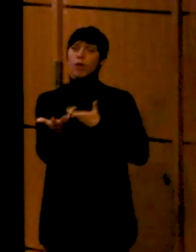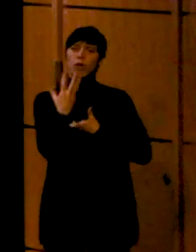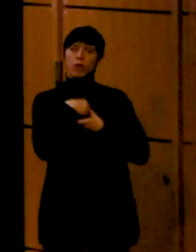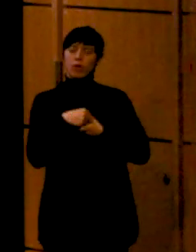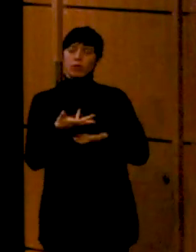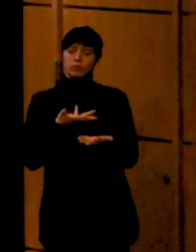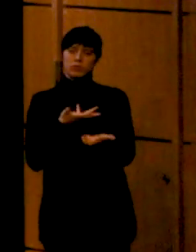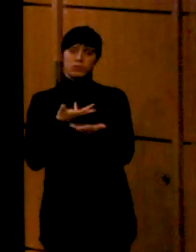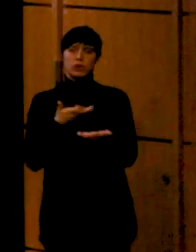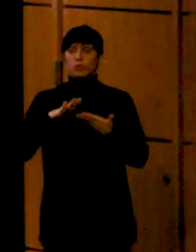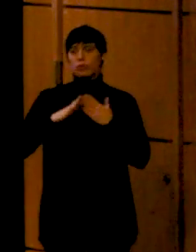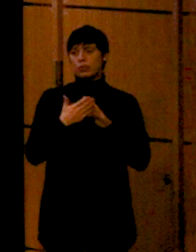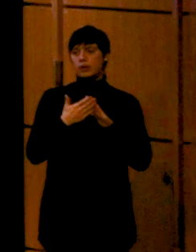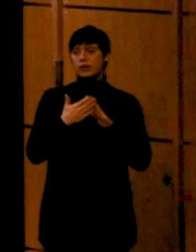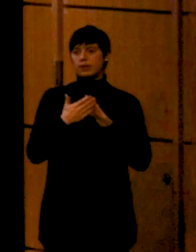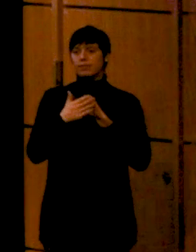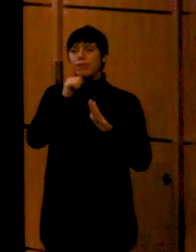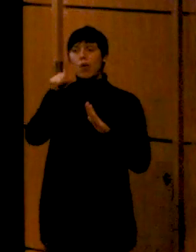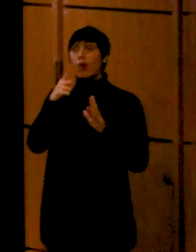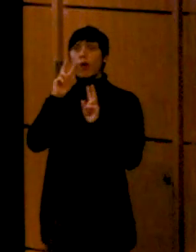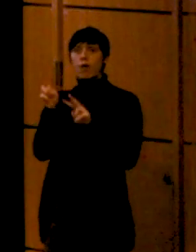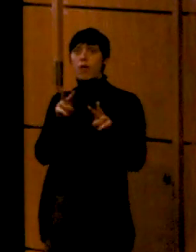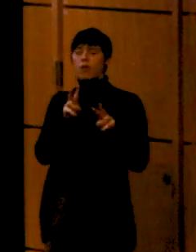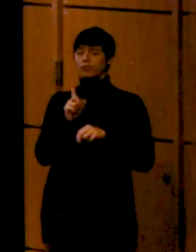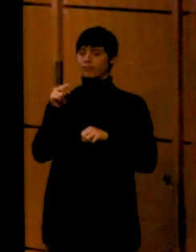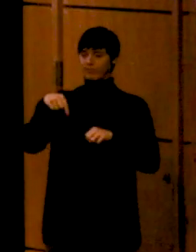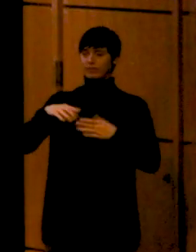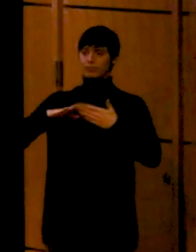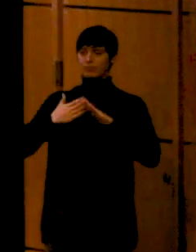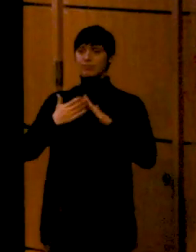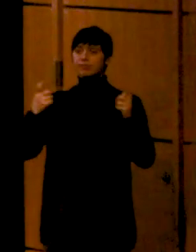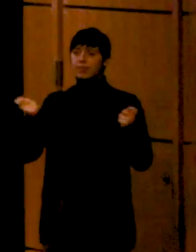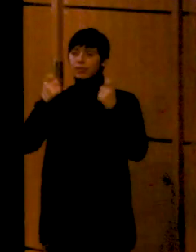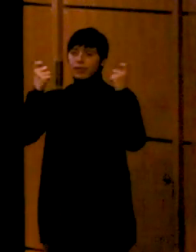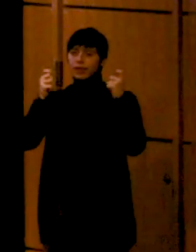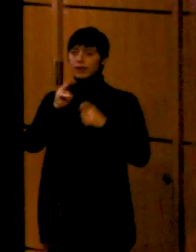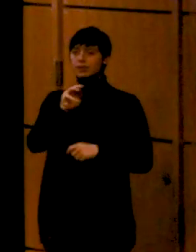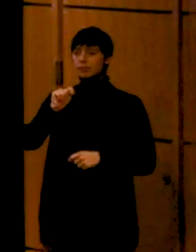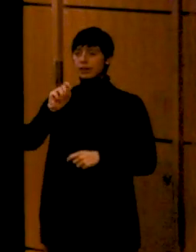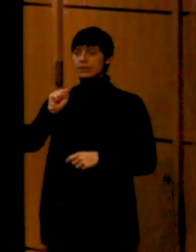And this exhibition celebrating Mount St. Helens reinforces our commitment to this responsibility.